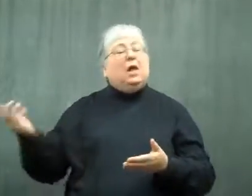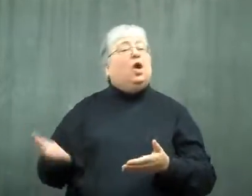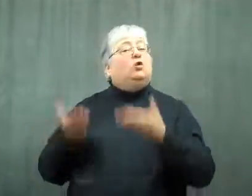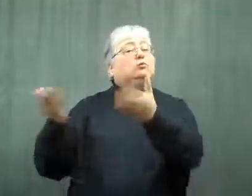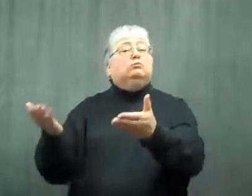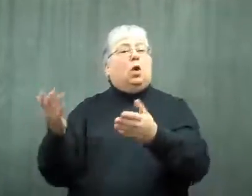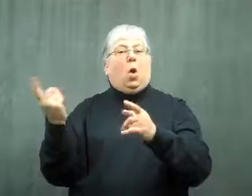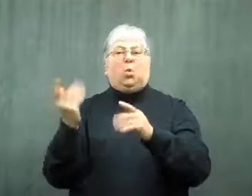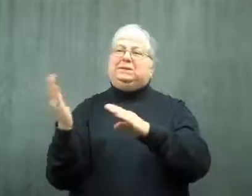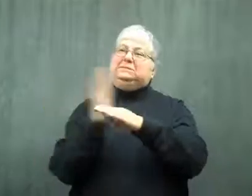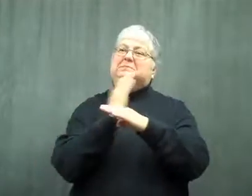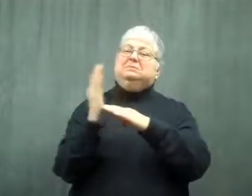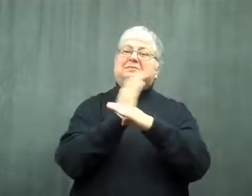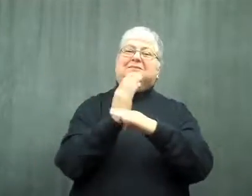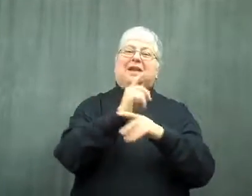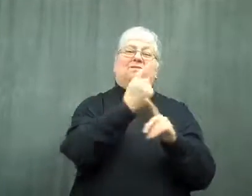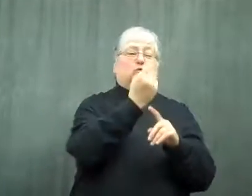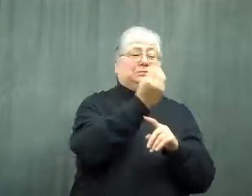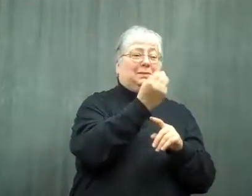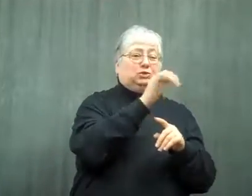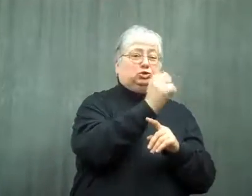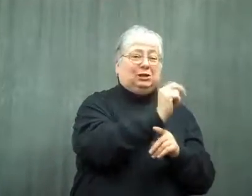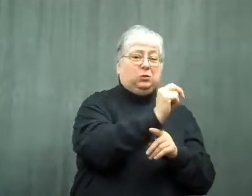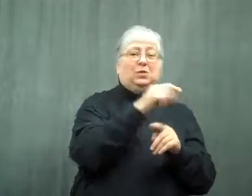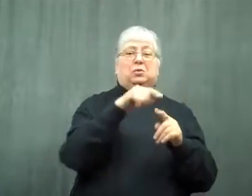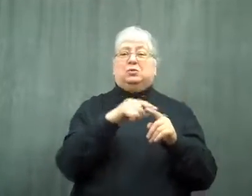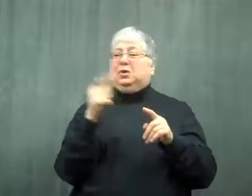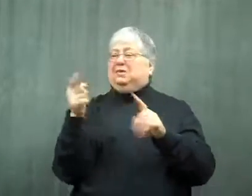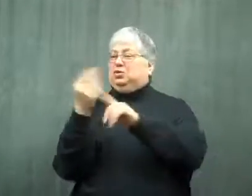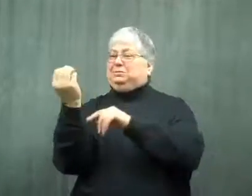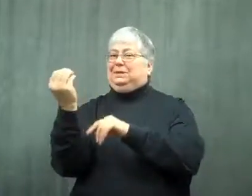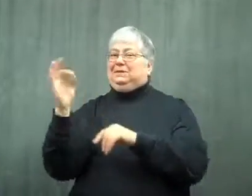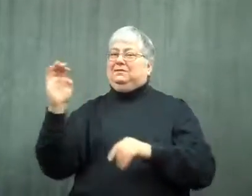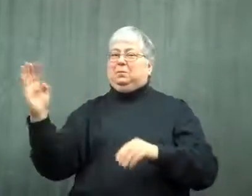This is usually done between the first Monday in January and the first Monday in February.